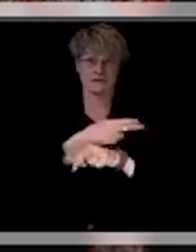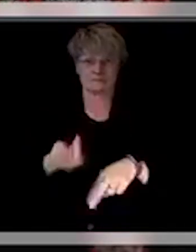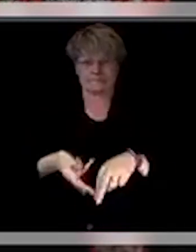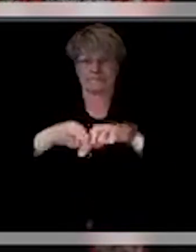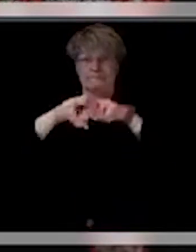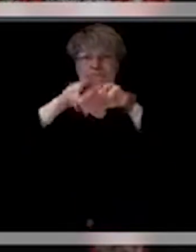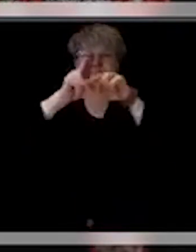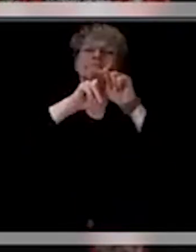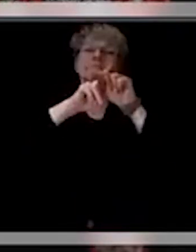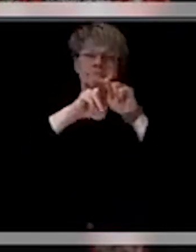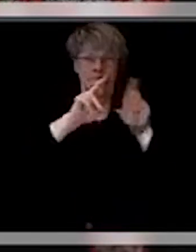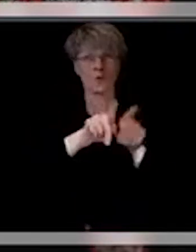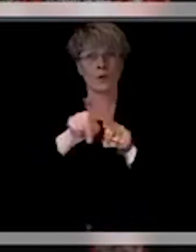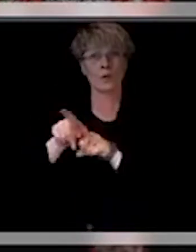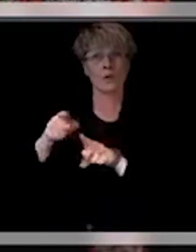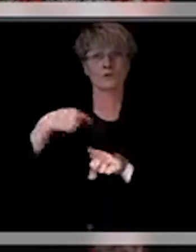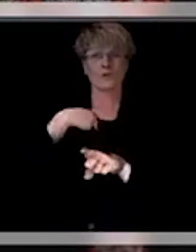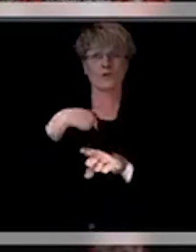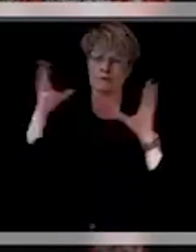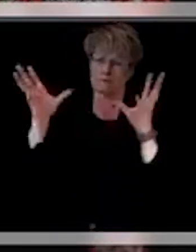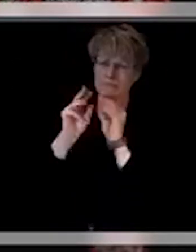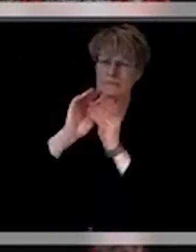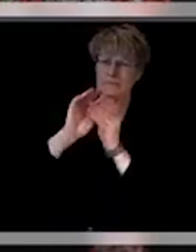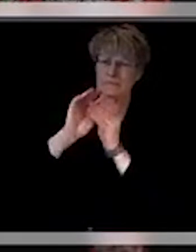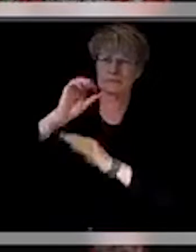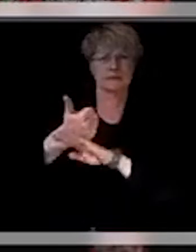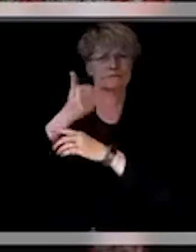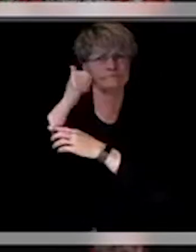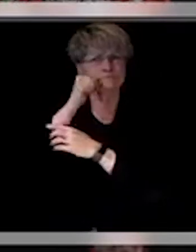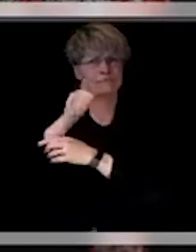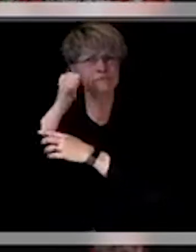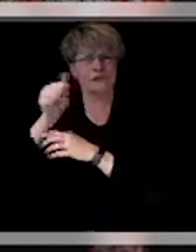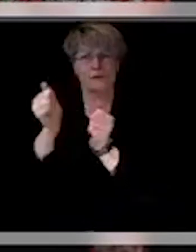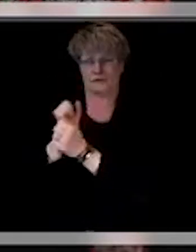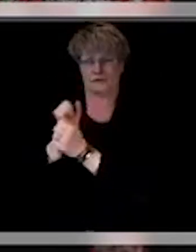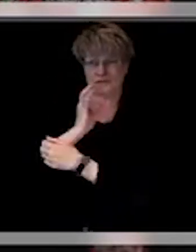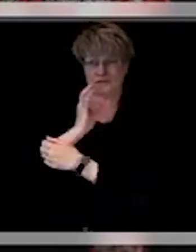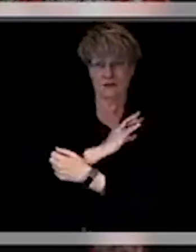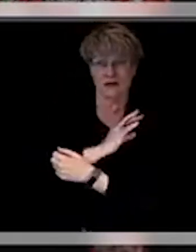our employees, regarding our readiness of what we've been working on over the last several